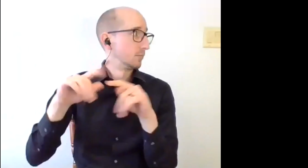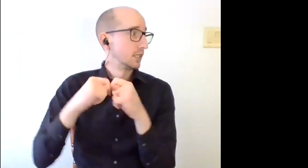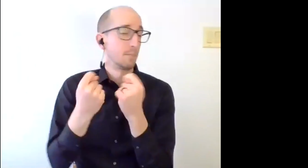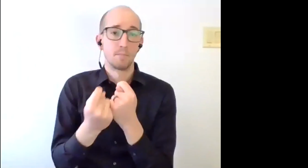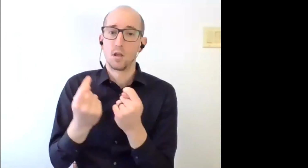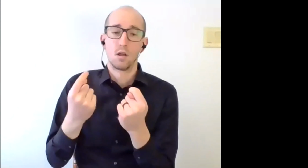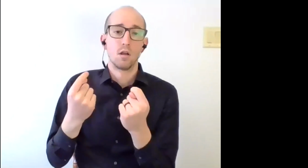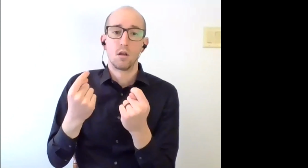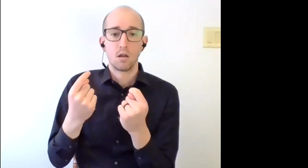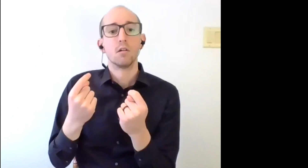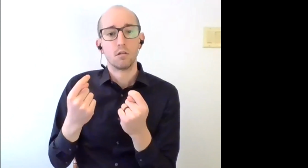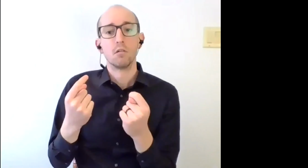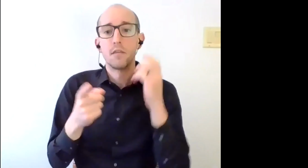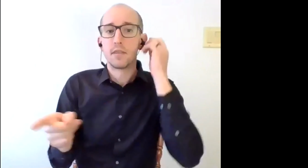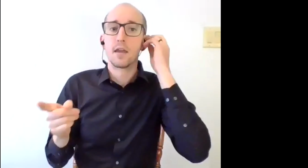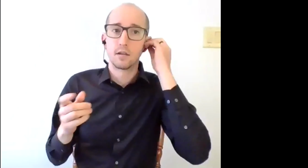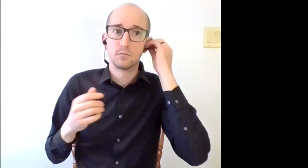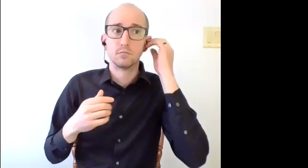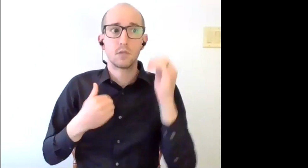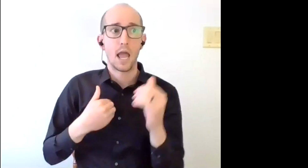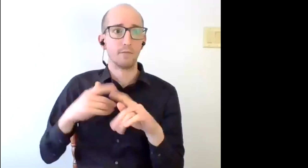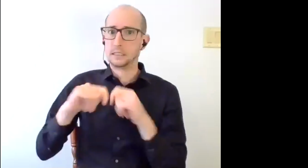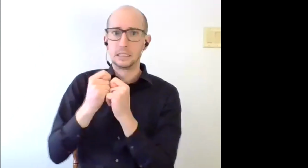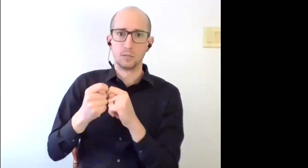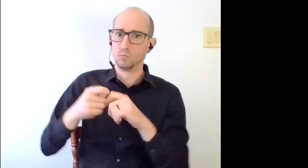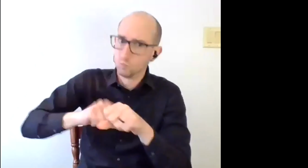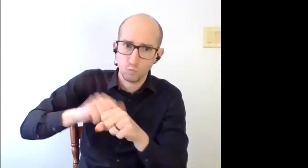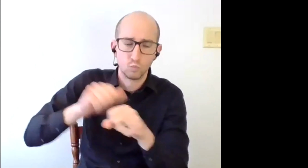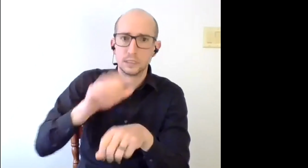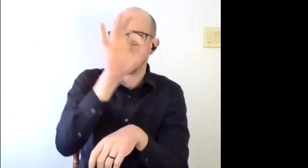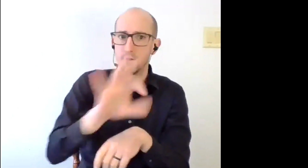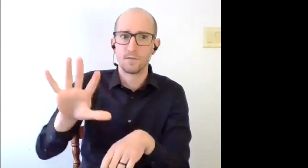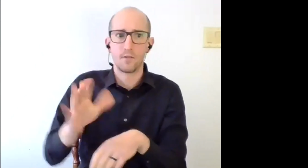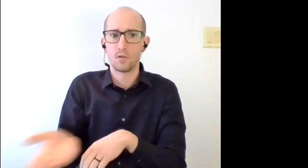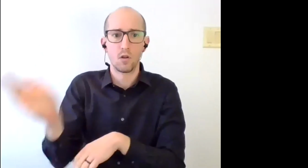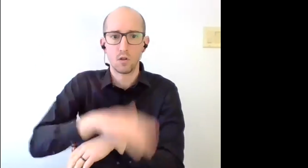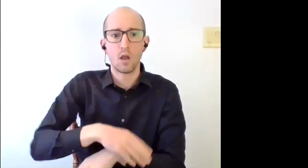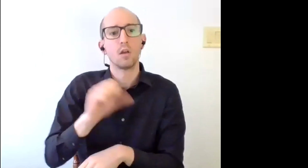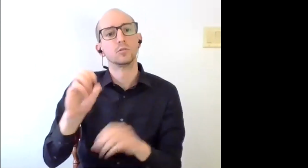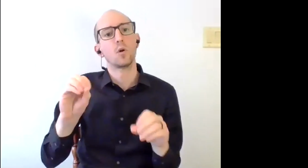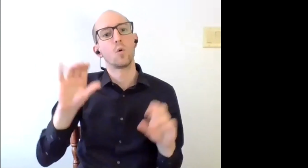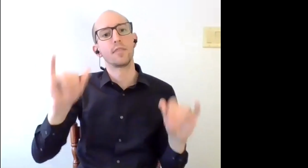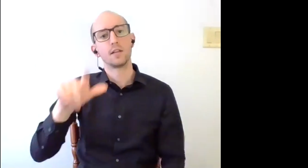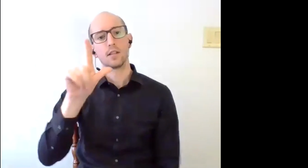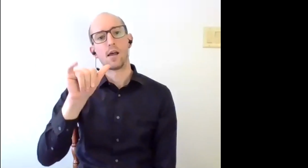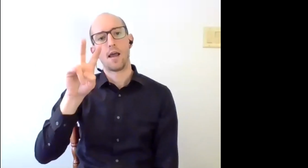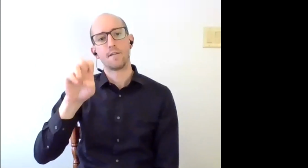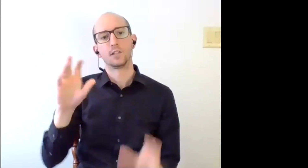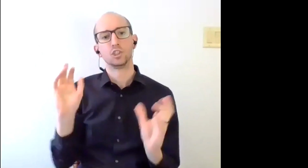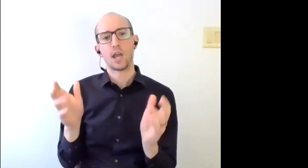remotely, with the lead areship, Christopher, they have it staffed 9:00 to 5:00